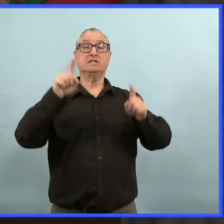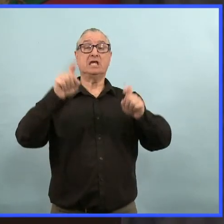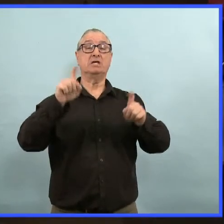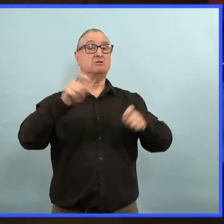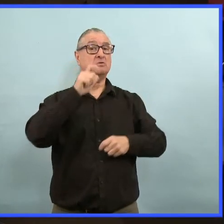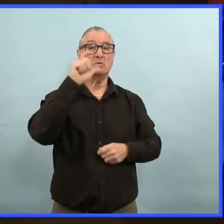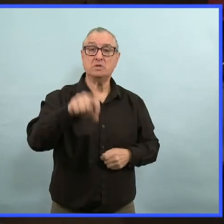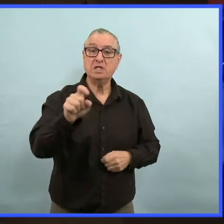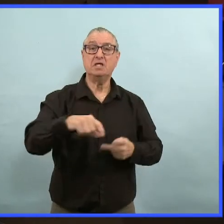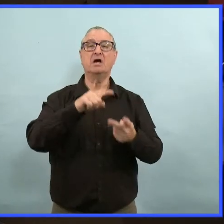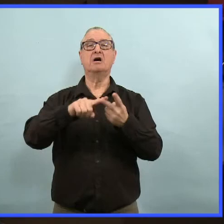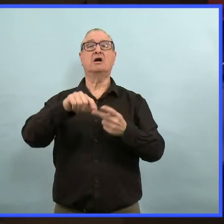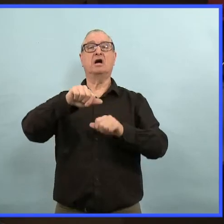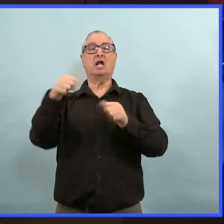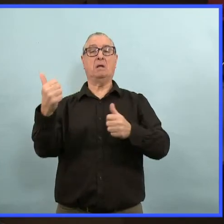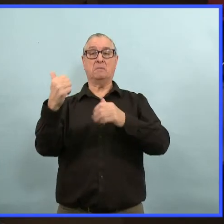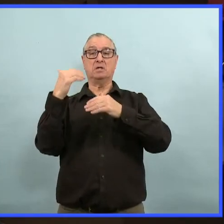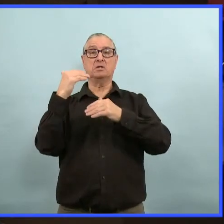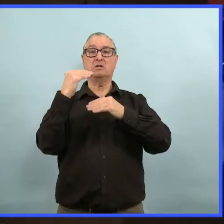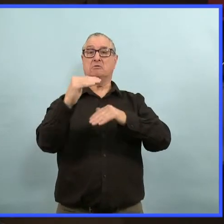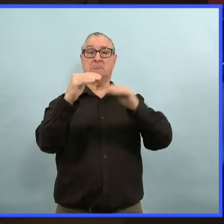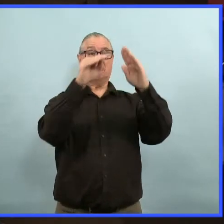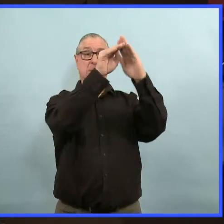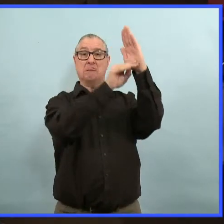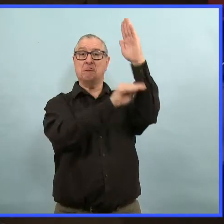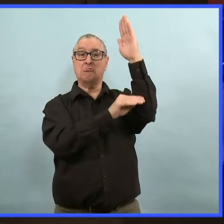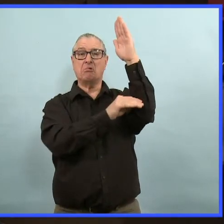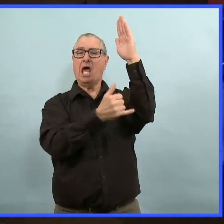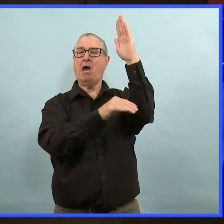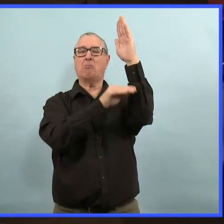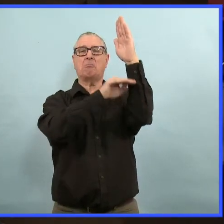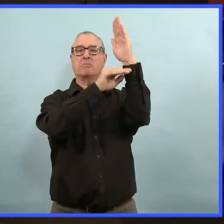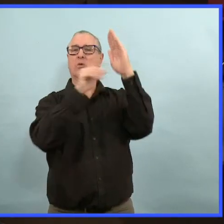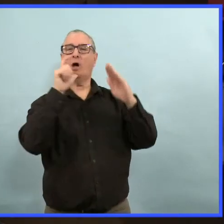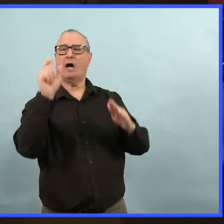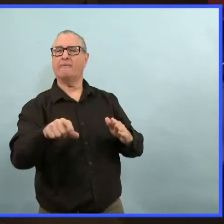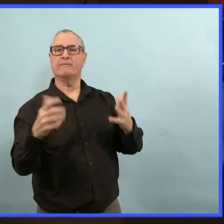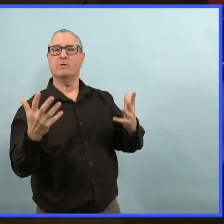um and we've heard from quite a few uh doctors healthcare providers and advocacy groups that